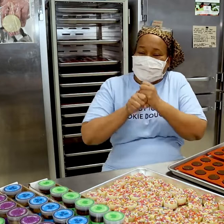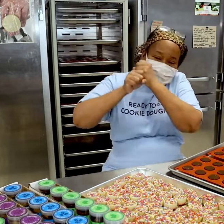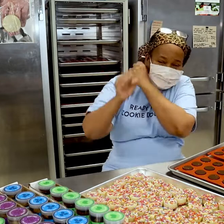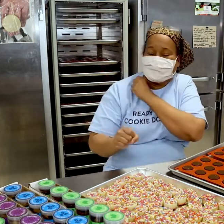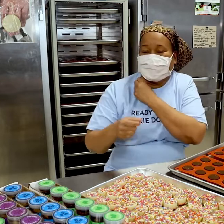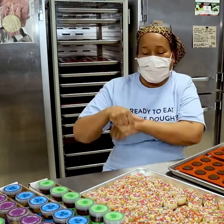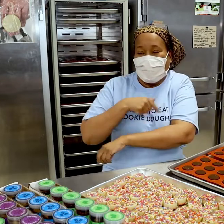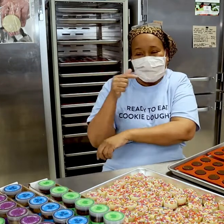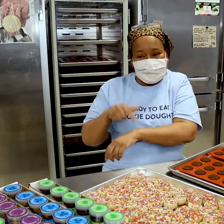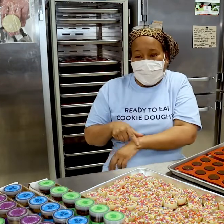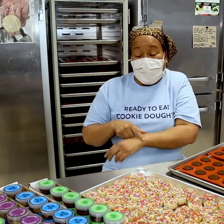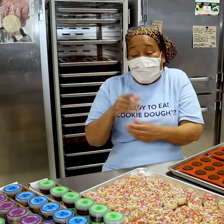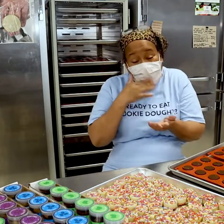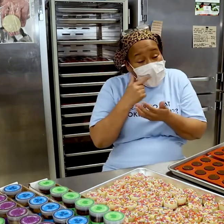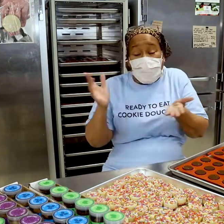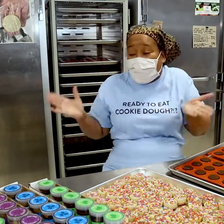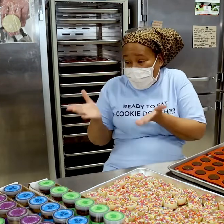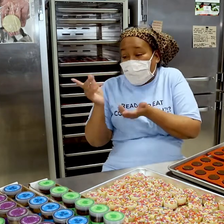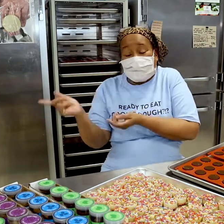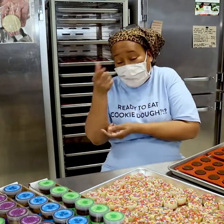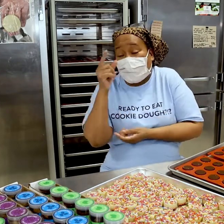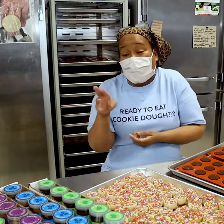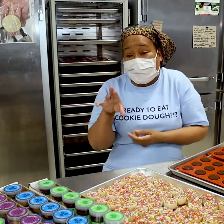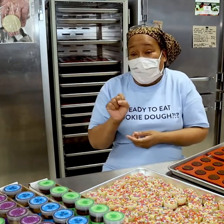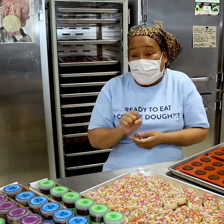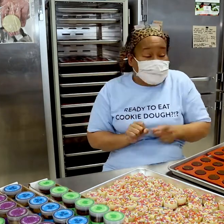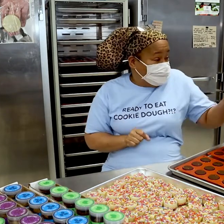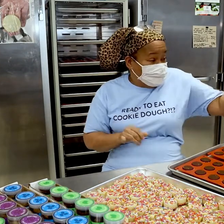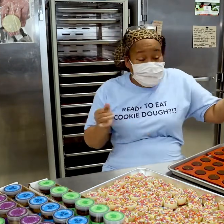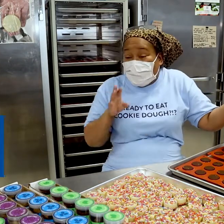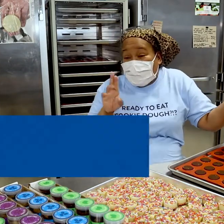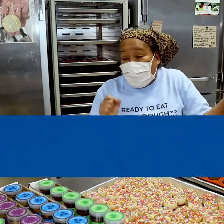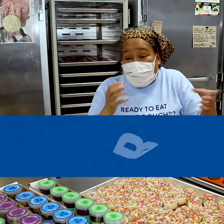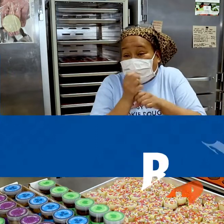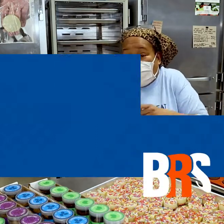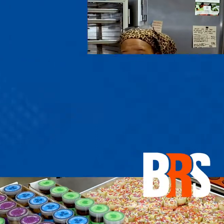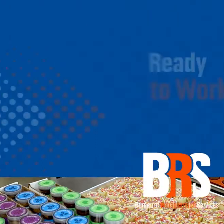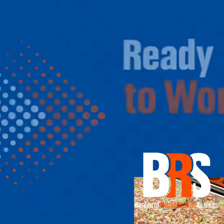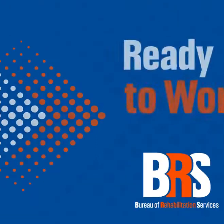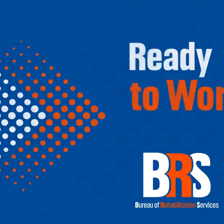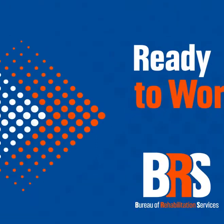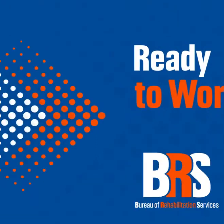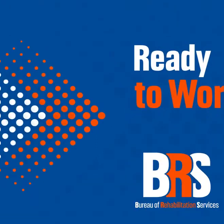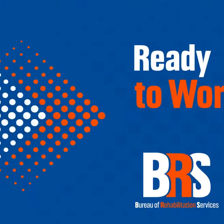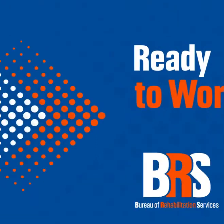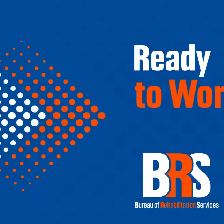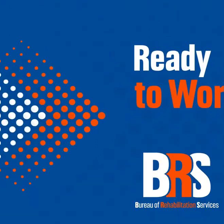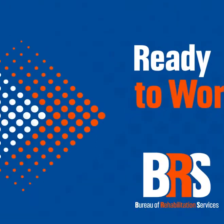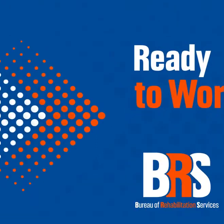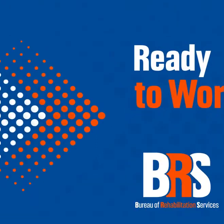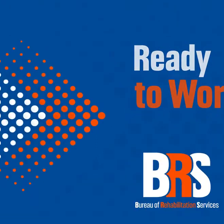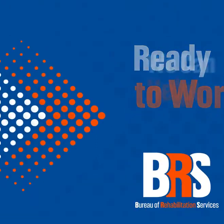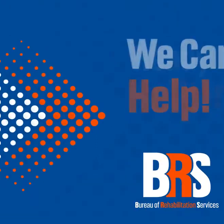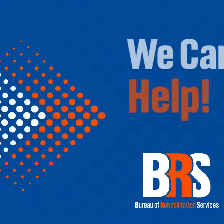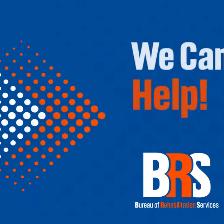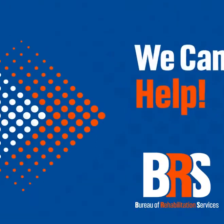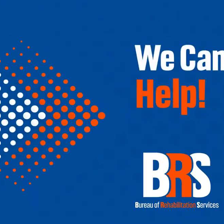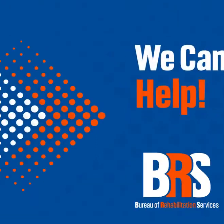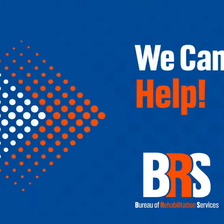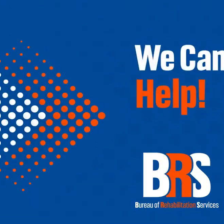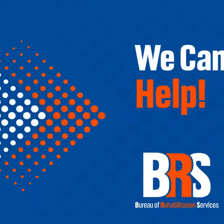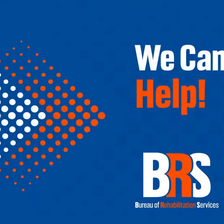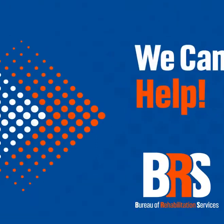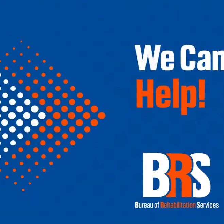but I think BRS is very helpful I would encourage my friends to go to BRS.